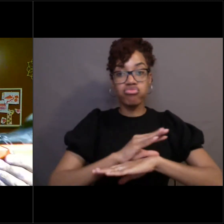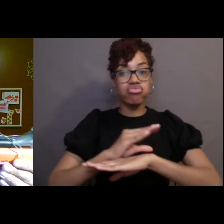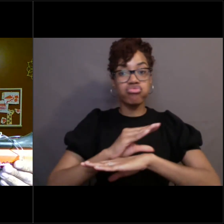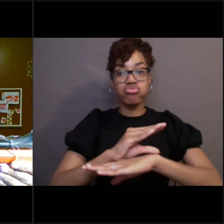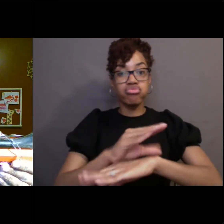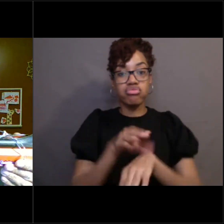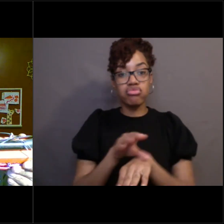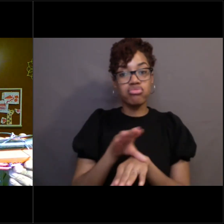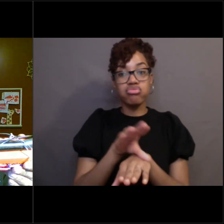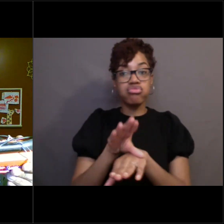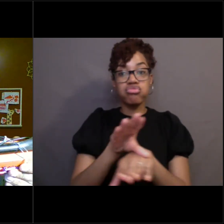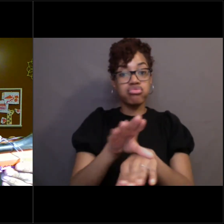Then this,